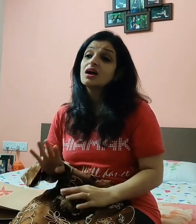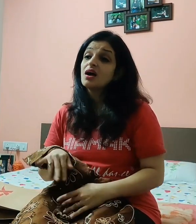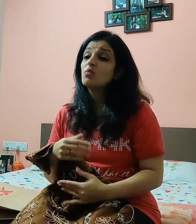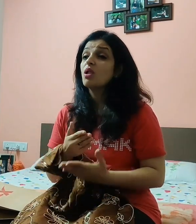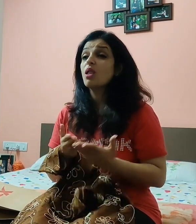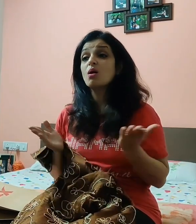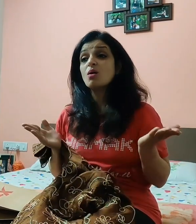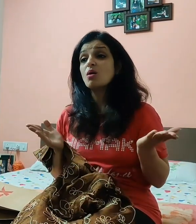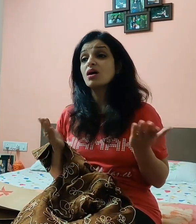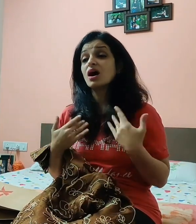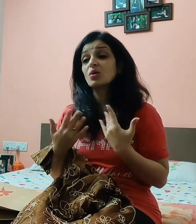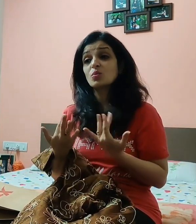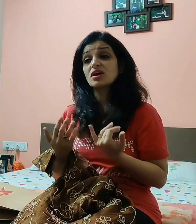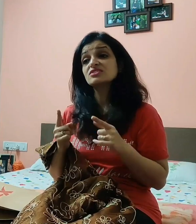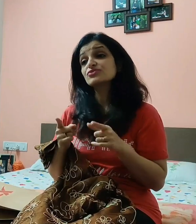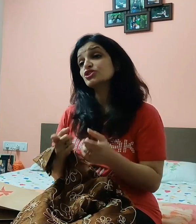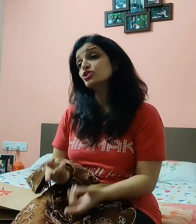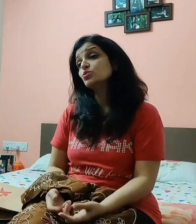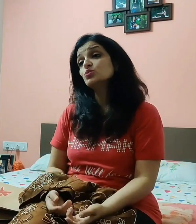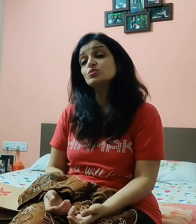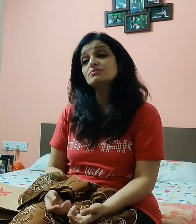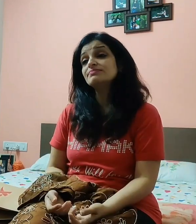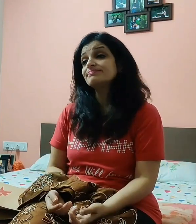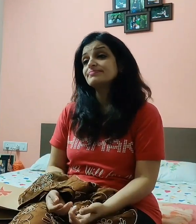How long should I wait for you to come home?